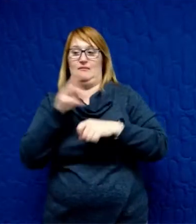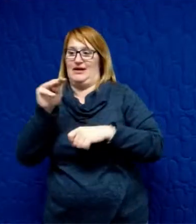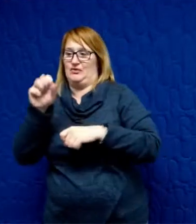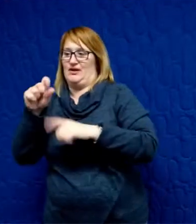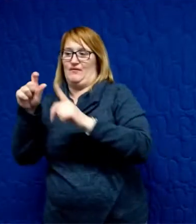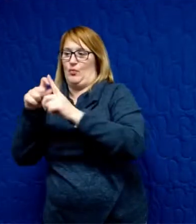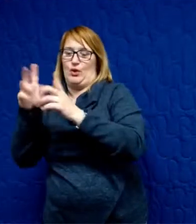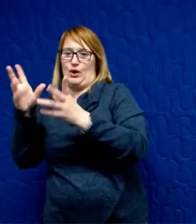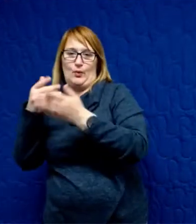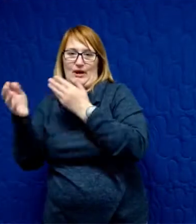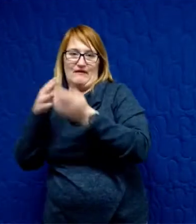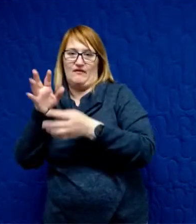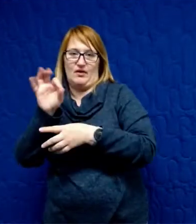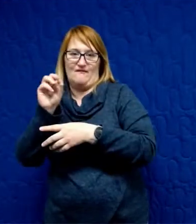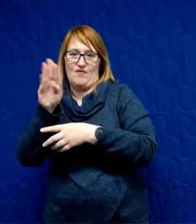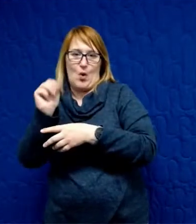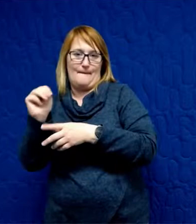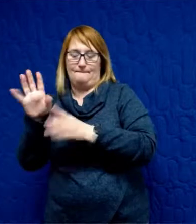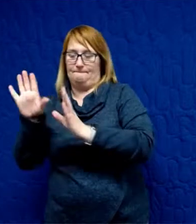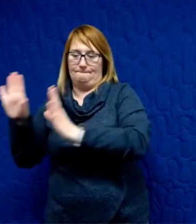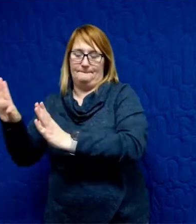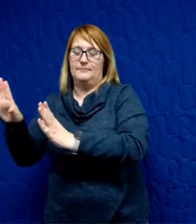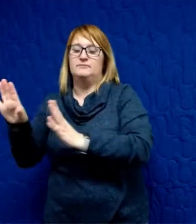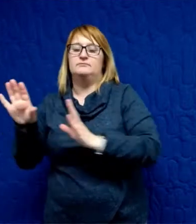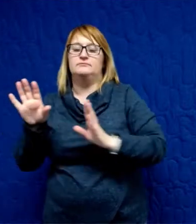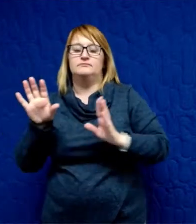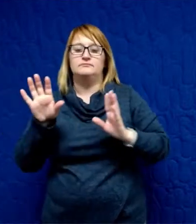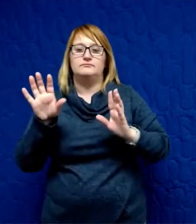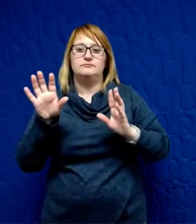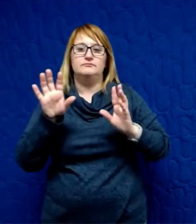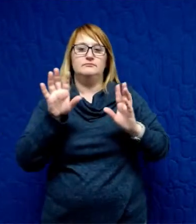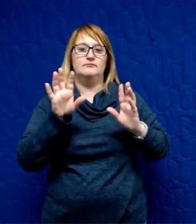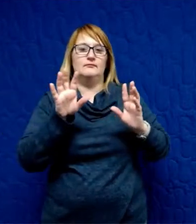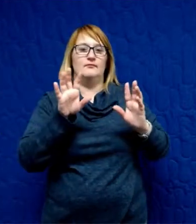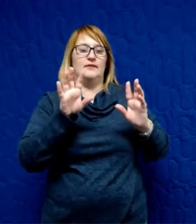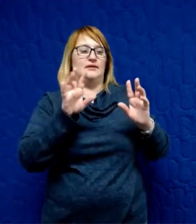Word or whatever offline program you're using and then just re-type that